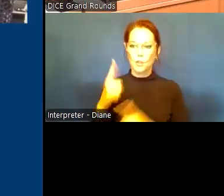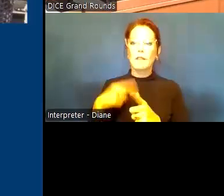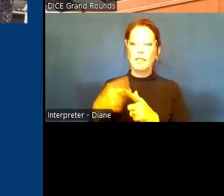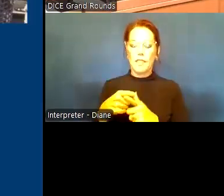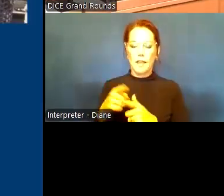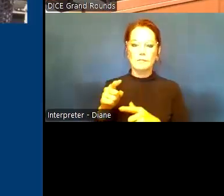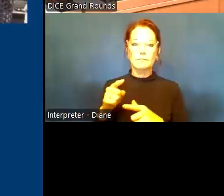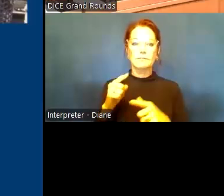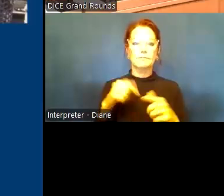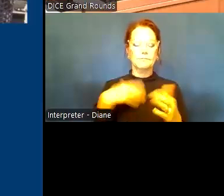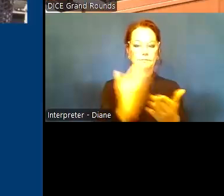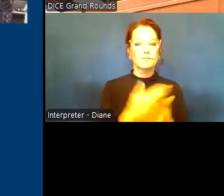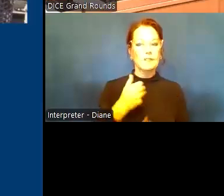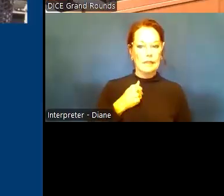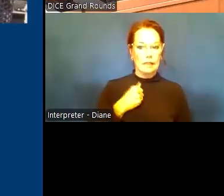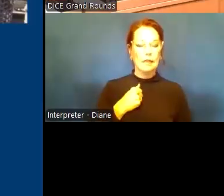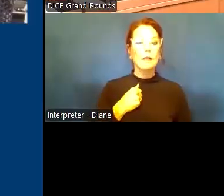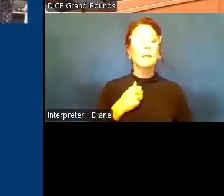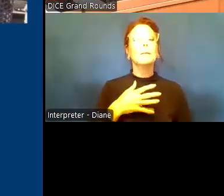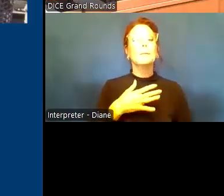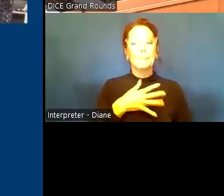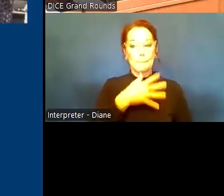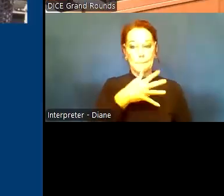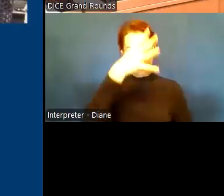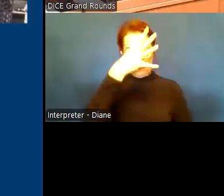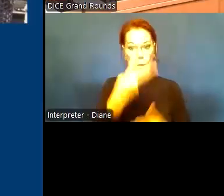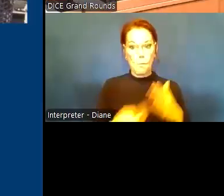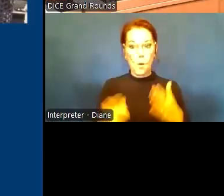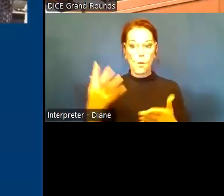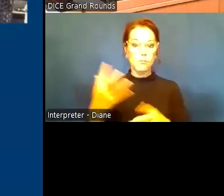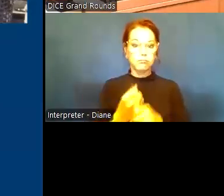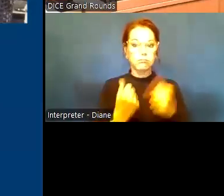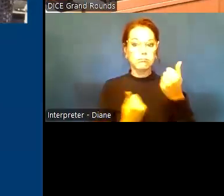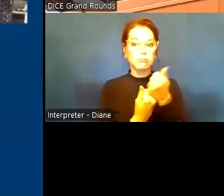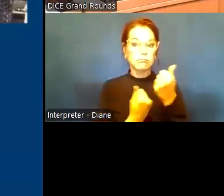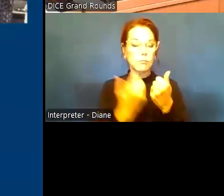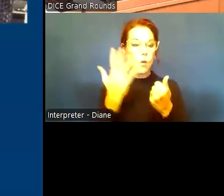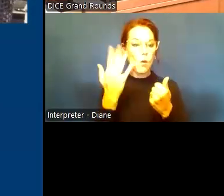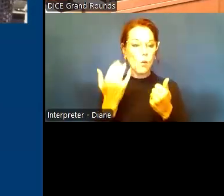able to get sponsorship to Canada because of um Vietnam's history of being French colonized